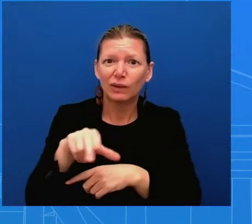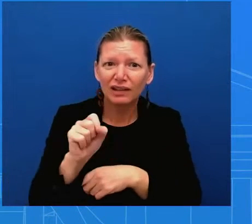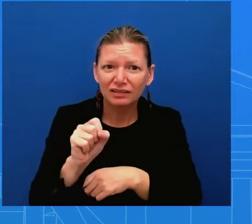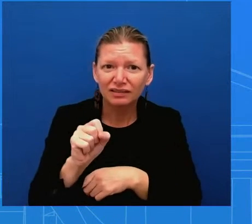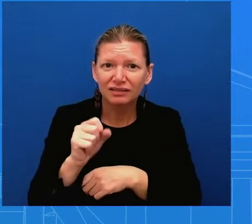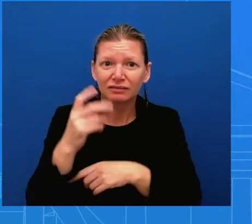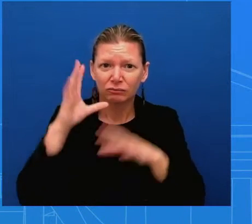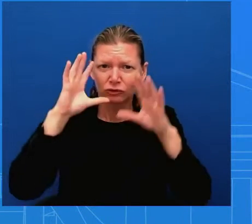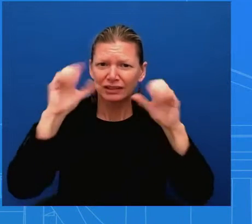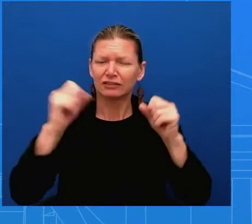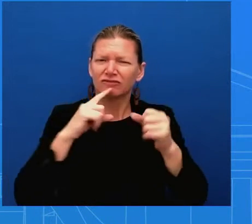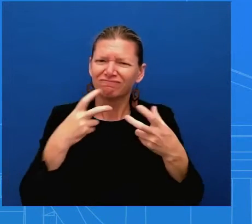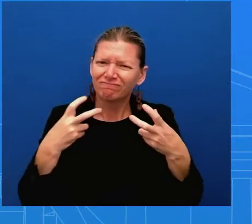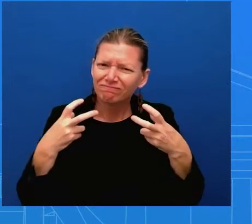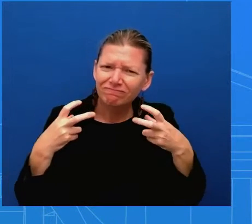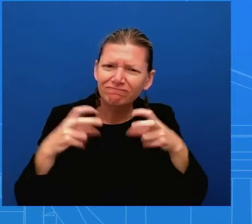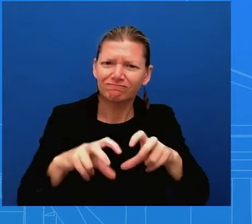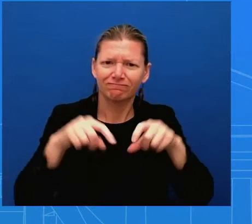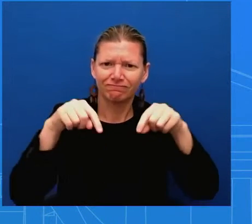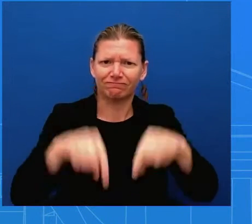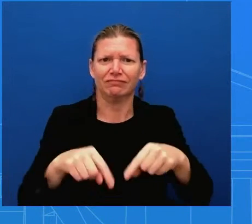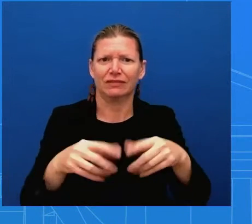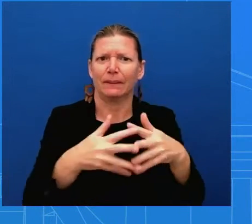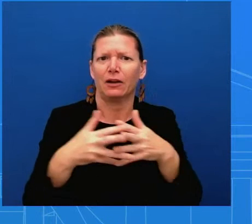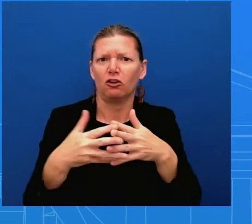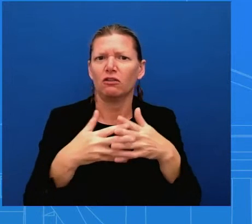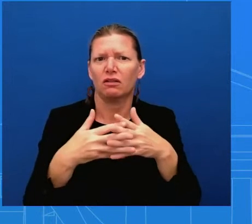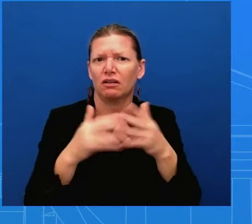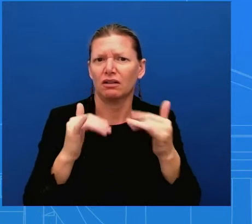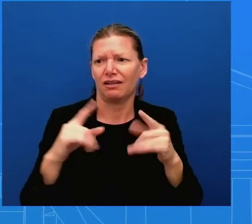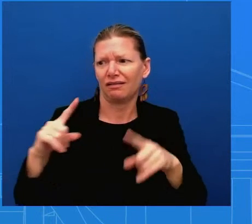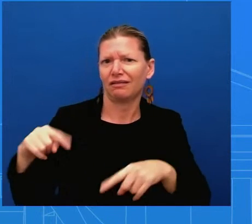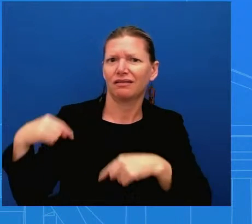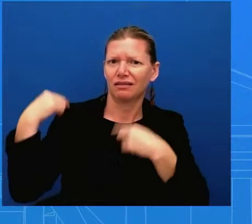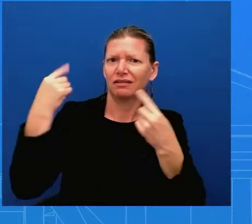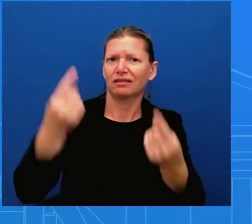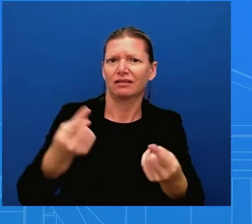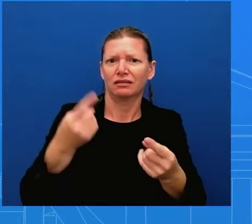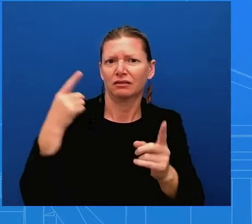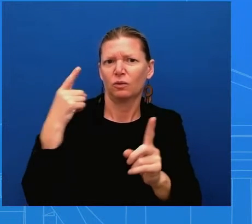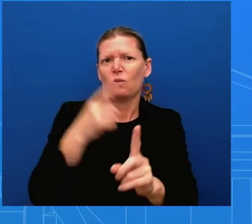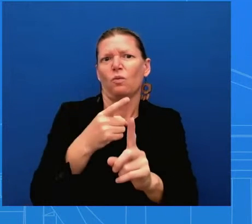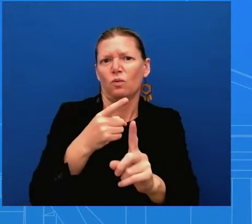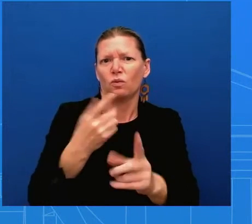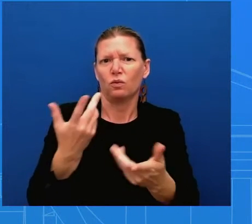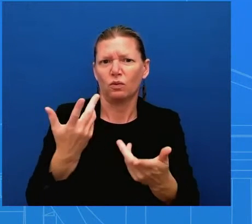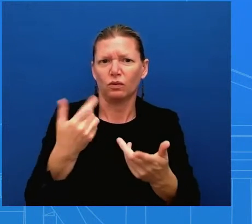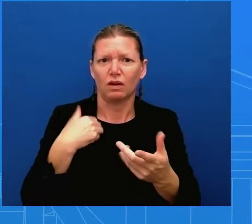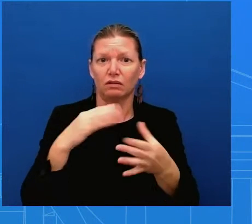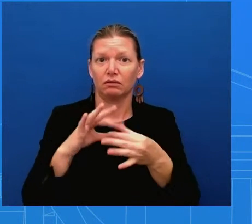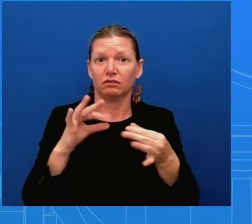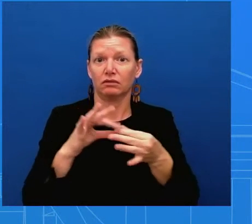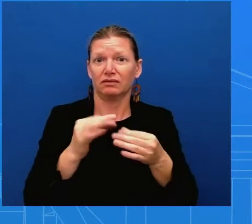And I -as I stated moments ago, the Trump administration, when they went forward with their trade deal, it --